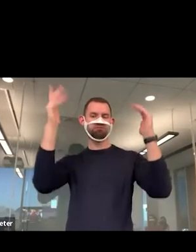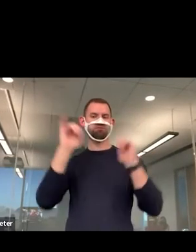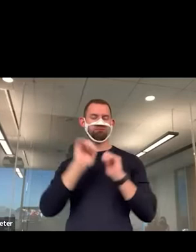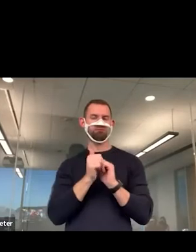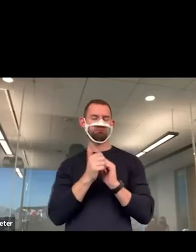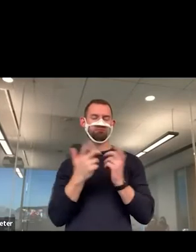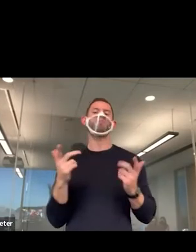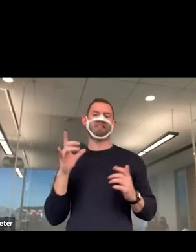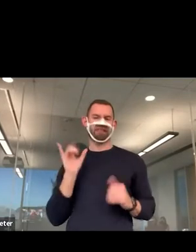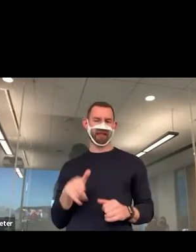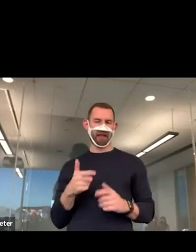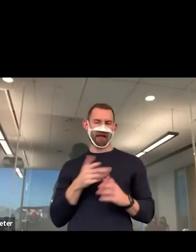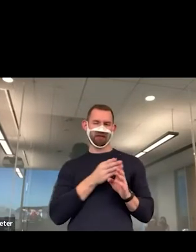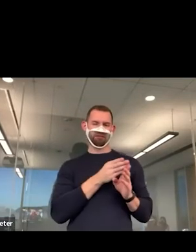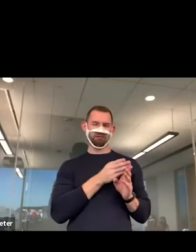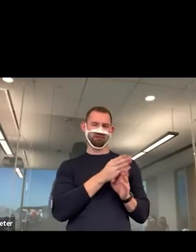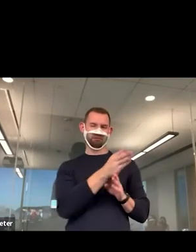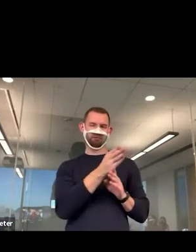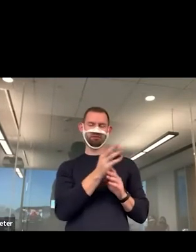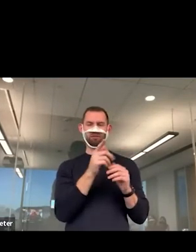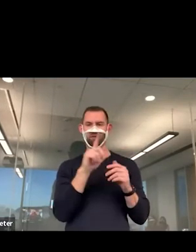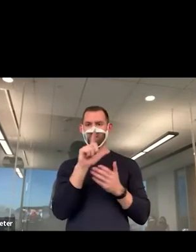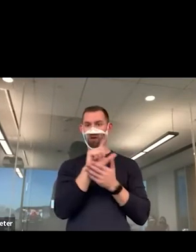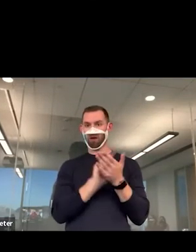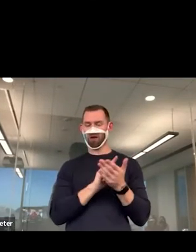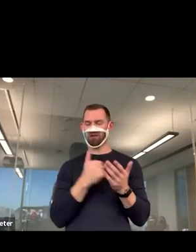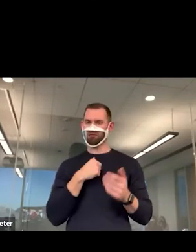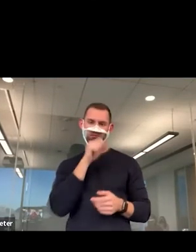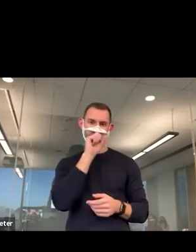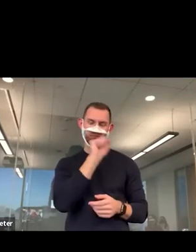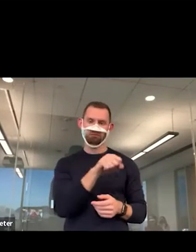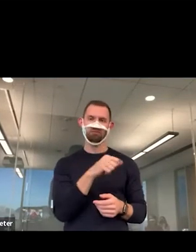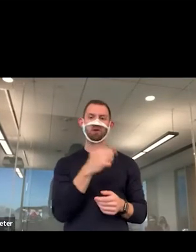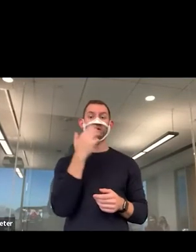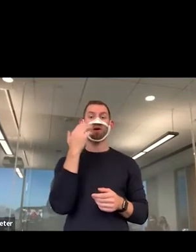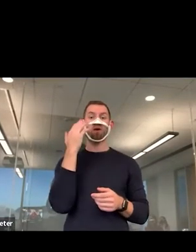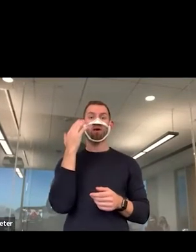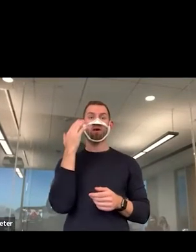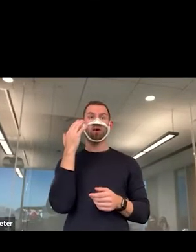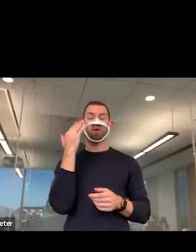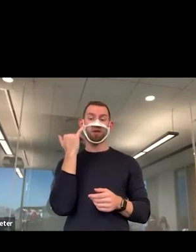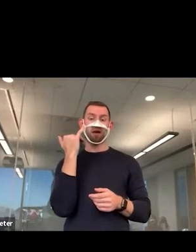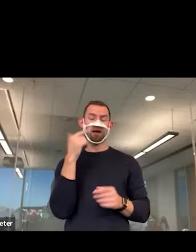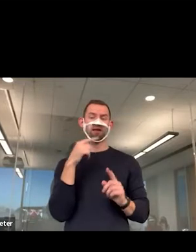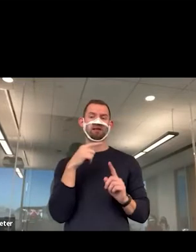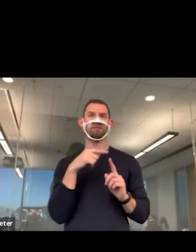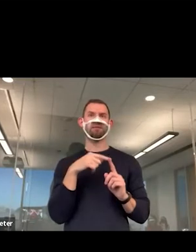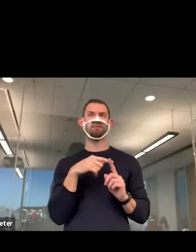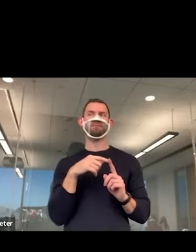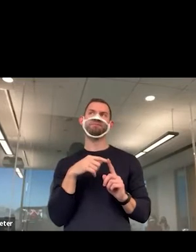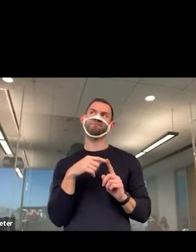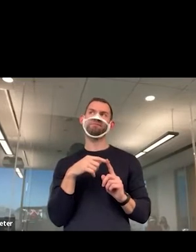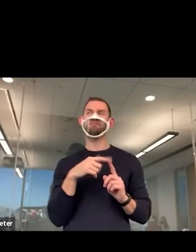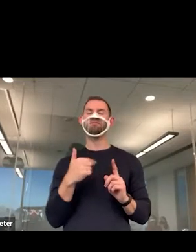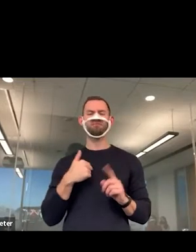really and i still believe this um i i start to realize the only time when i really didn't feel